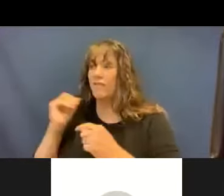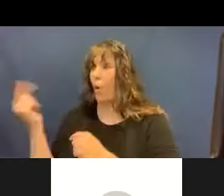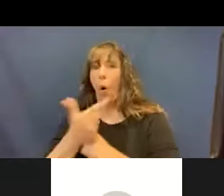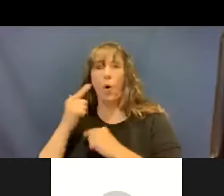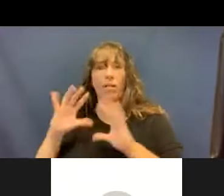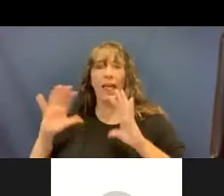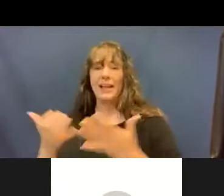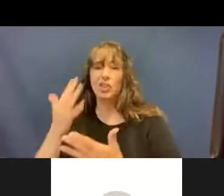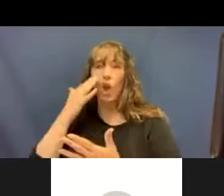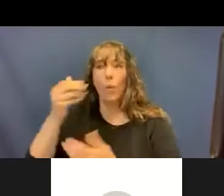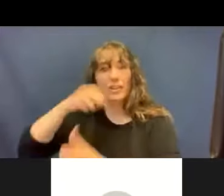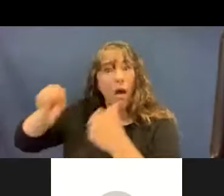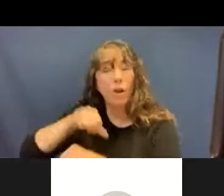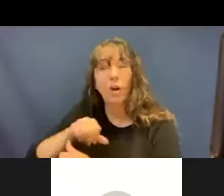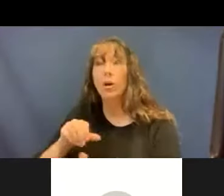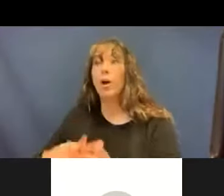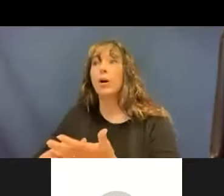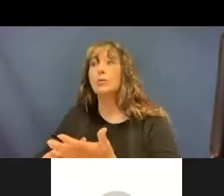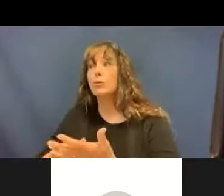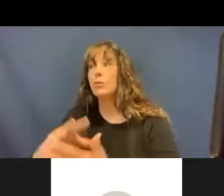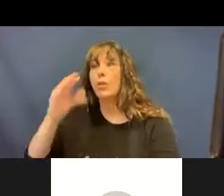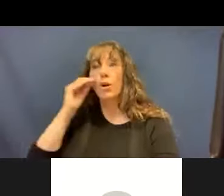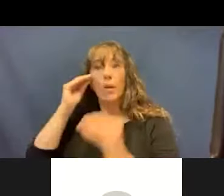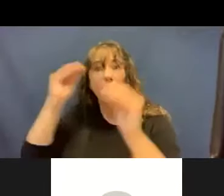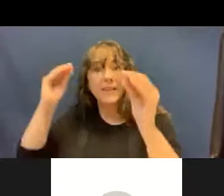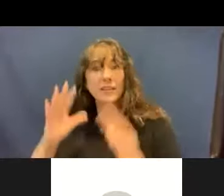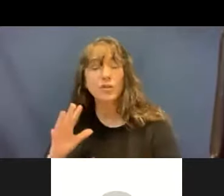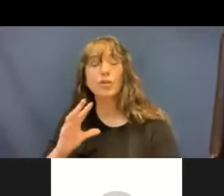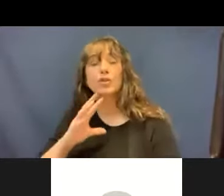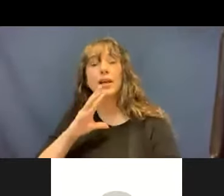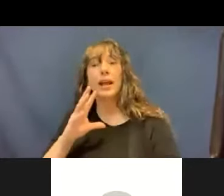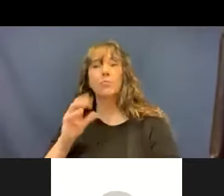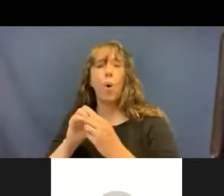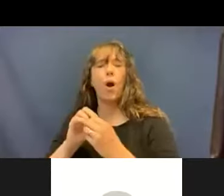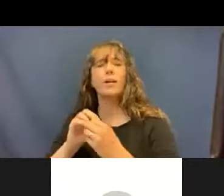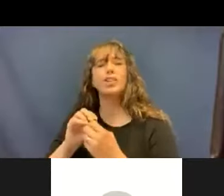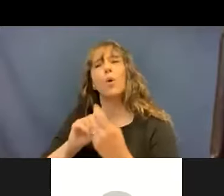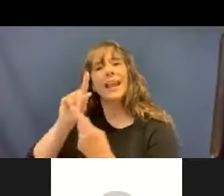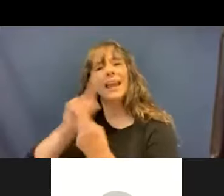one another, to get to know our professors in more of an intimate setting, because we